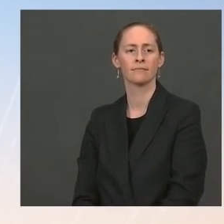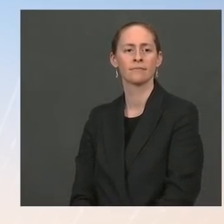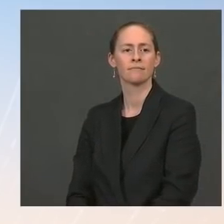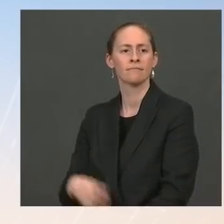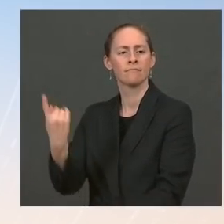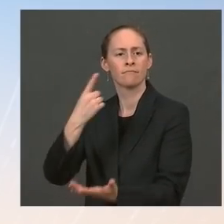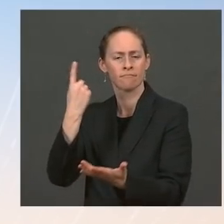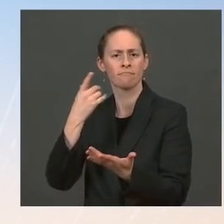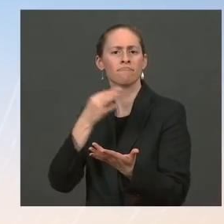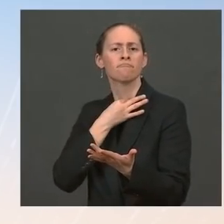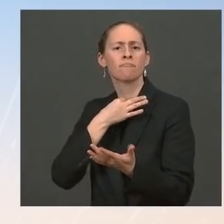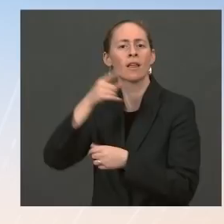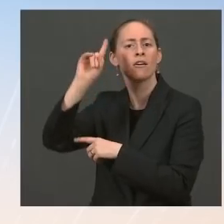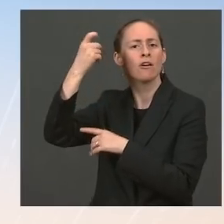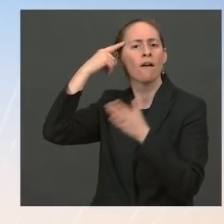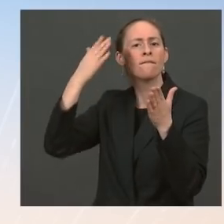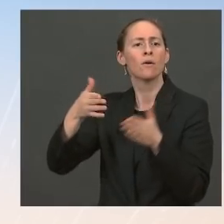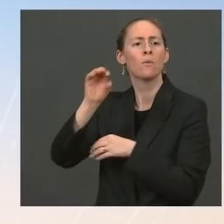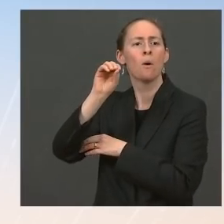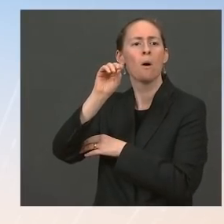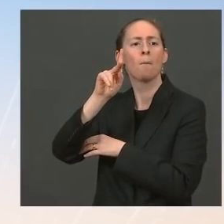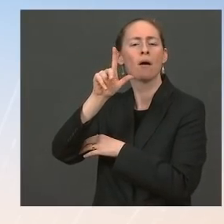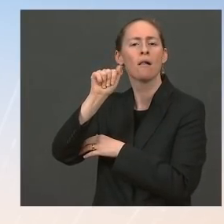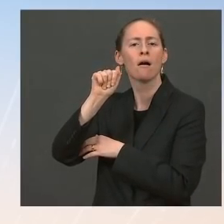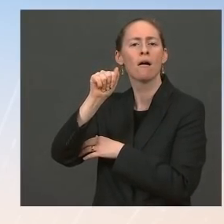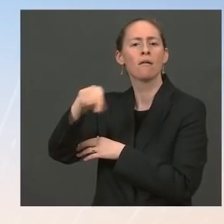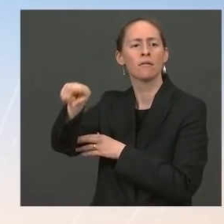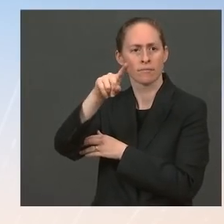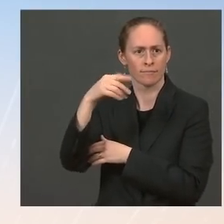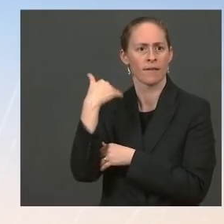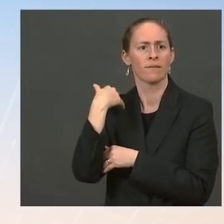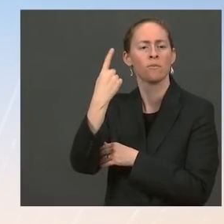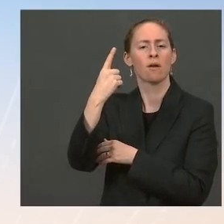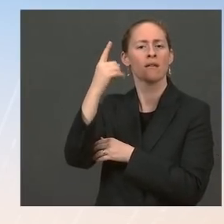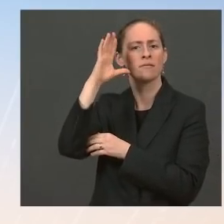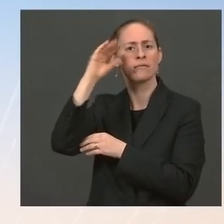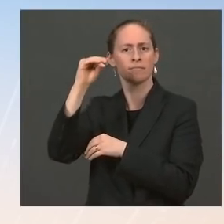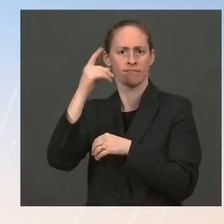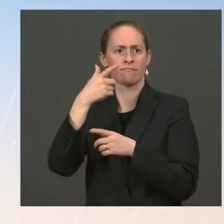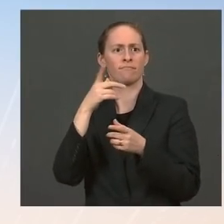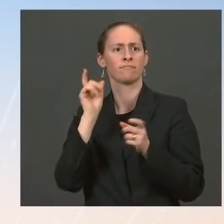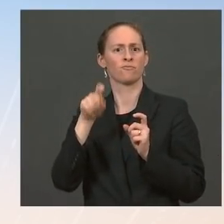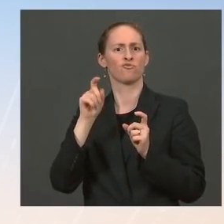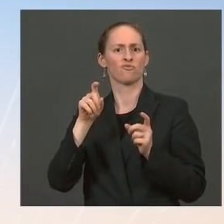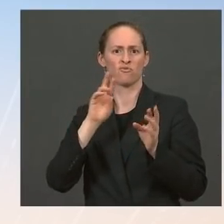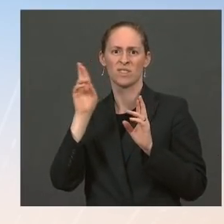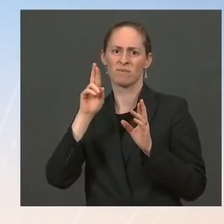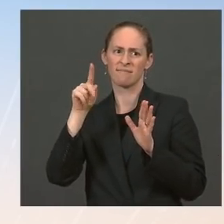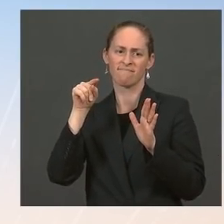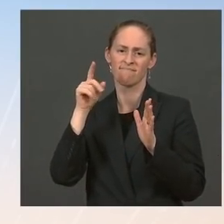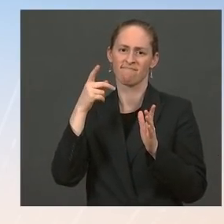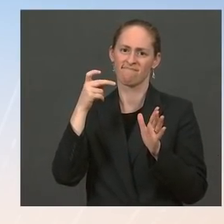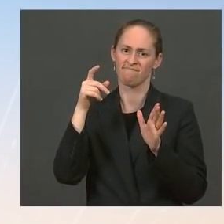of a death-row inmate, a Julius Jones, just hours before he was to be killed. It's a case that's attracted a lot of attention from activists,